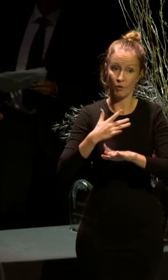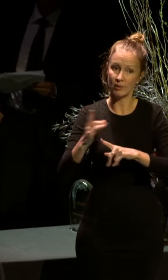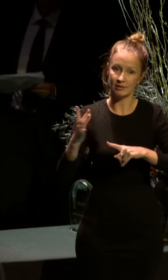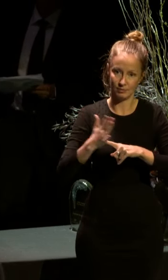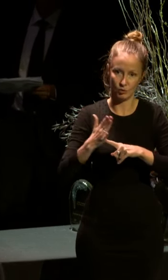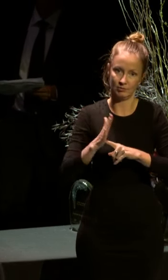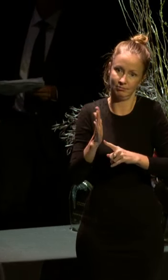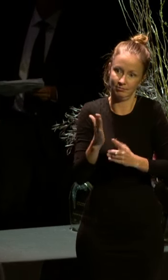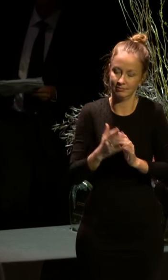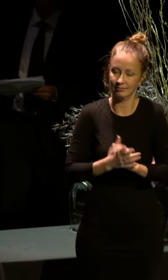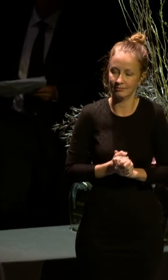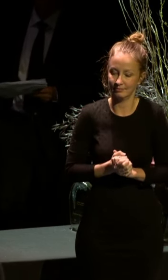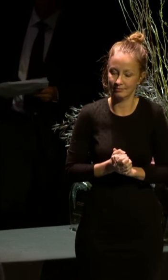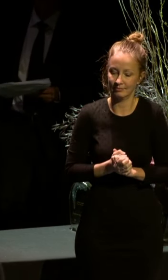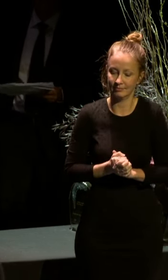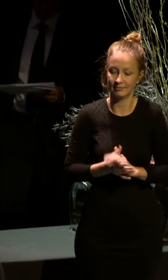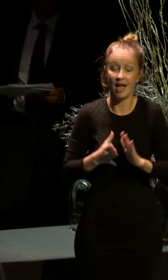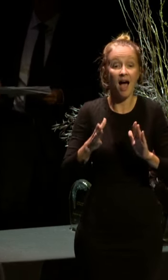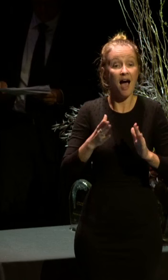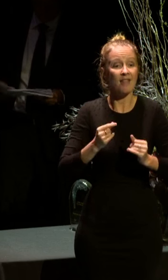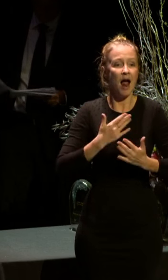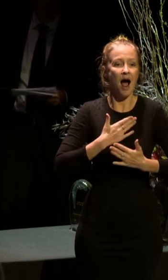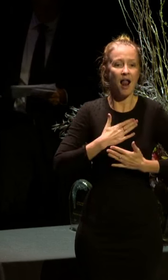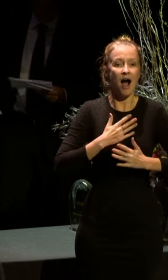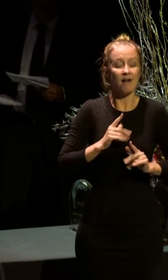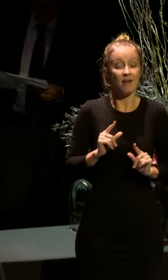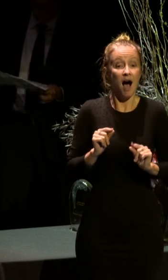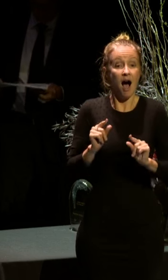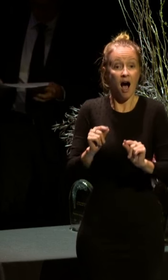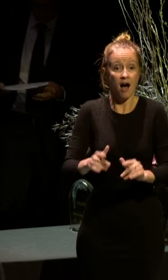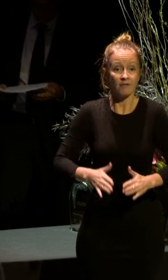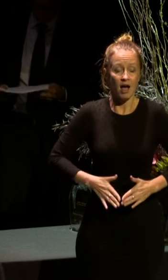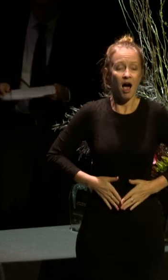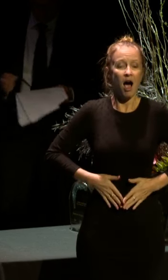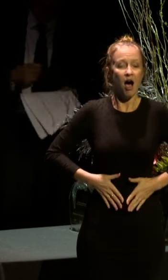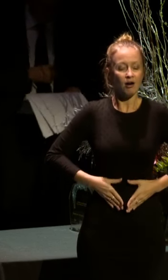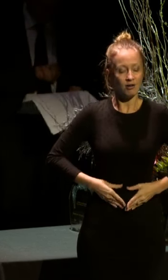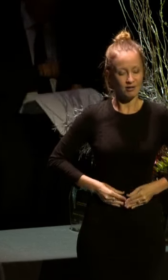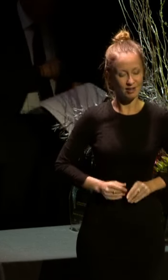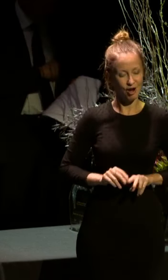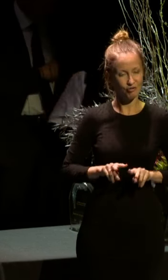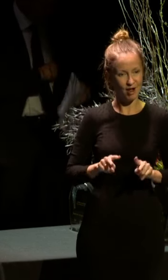And then relished the relaxing of stomach muscle as the music and the moment obliterates the nerves